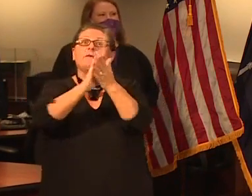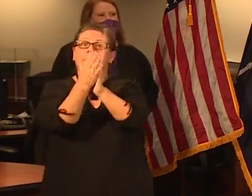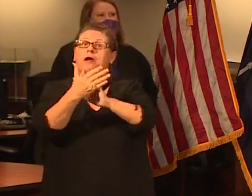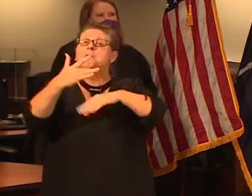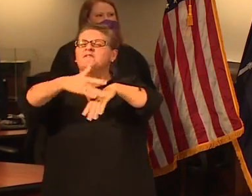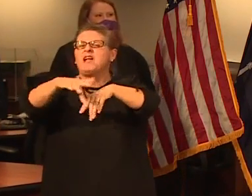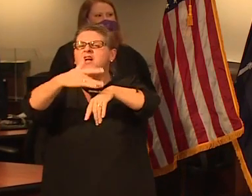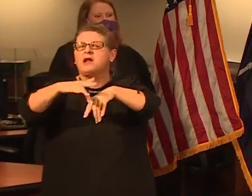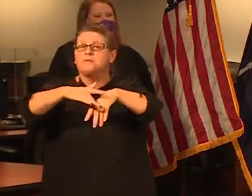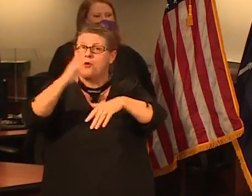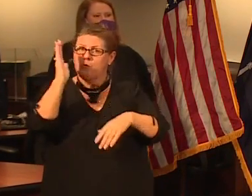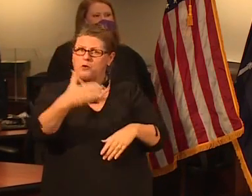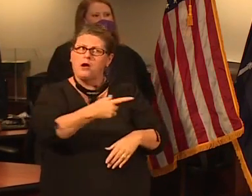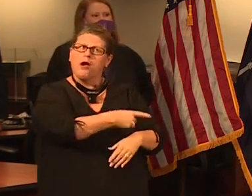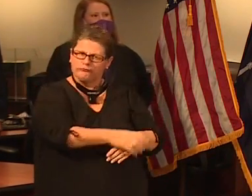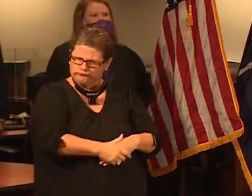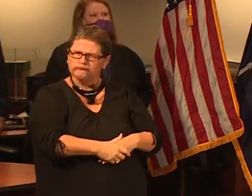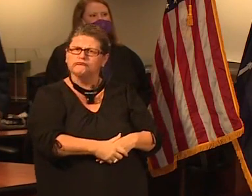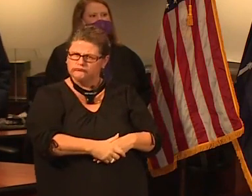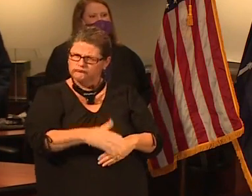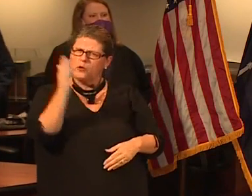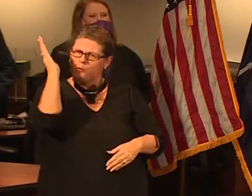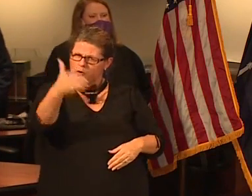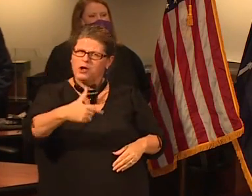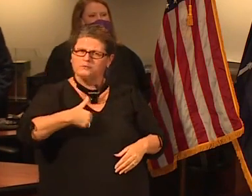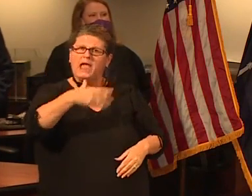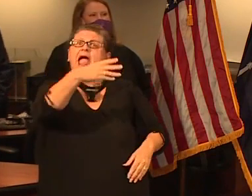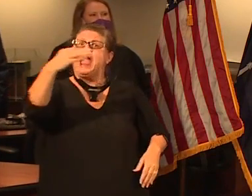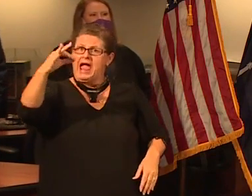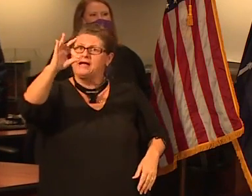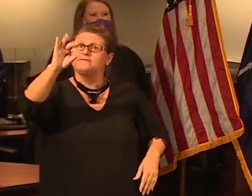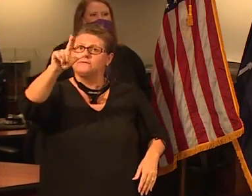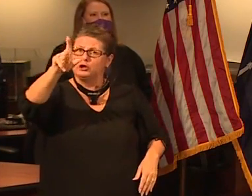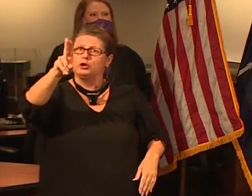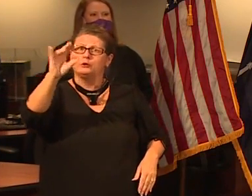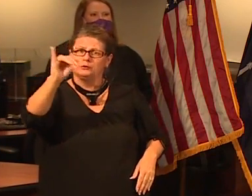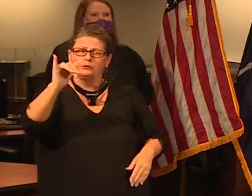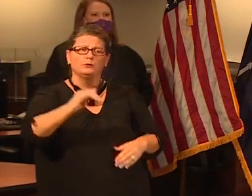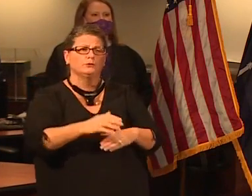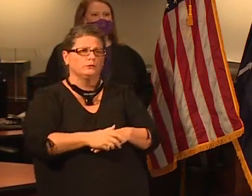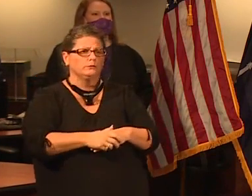I DON'T KNOW IF I AM ONE ON THE LIST TO TAKE.